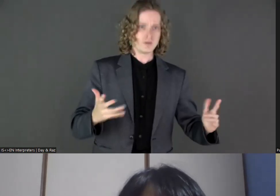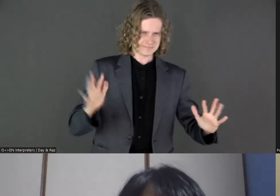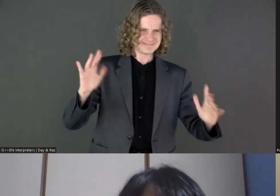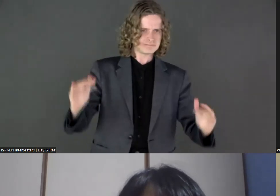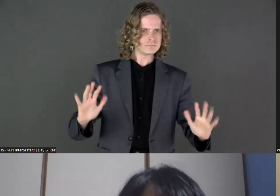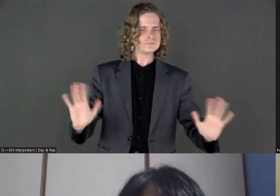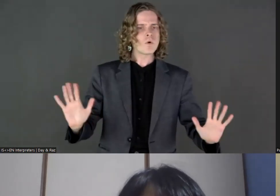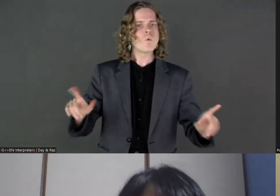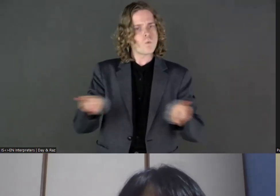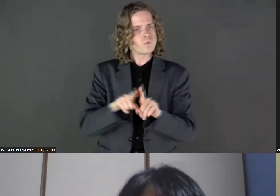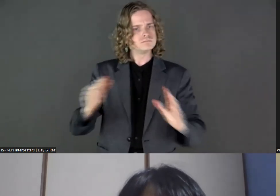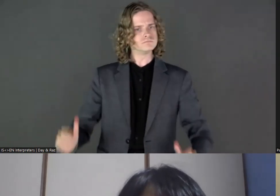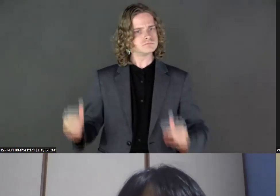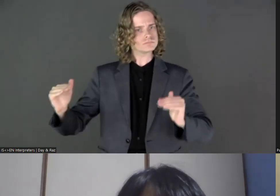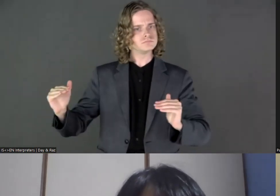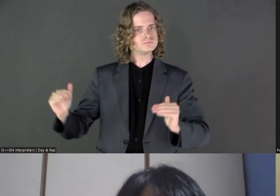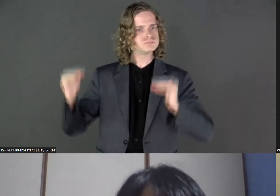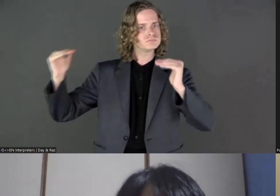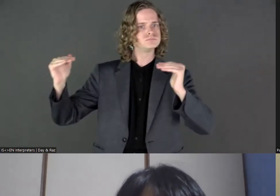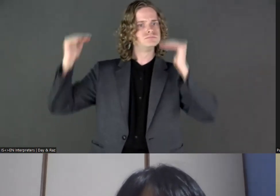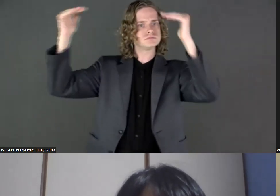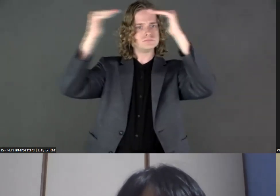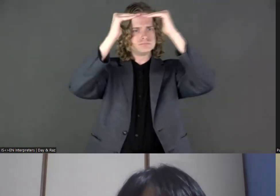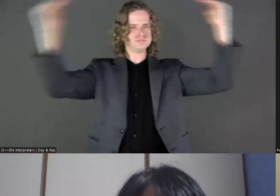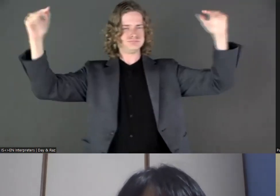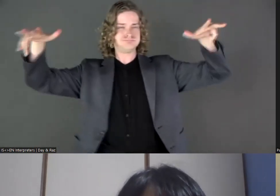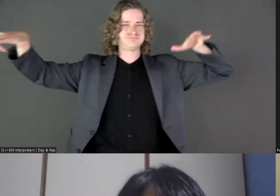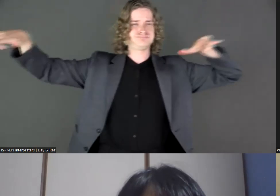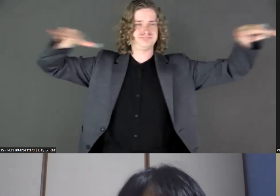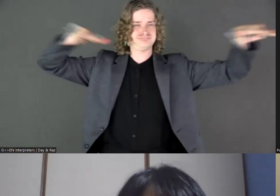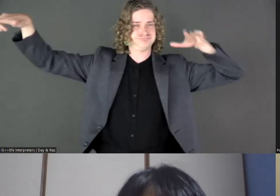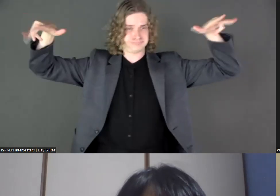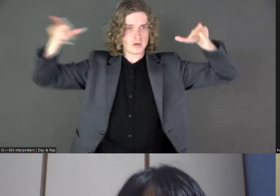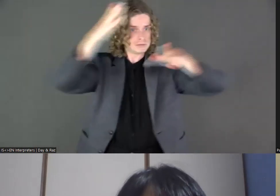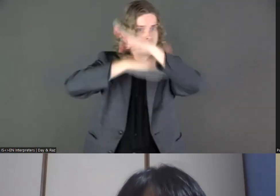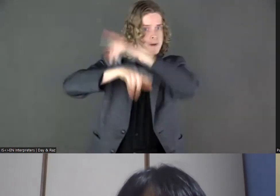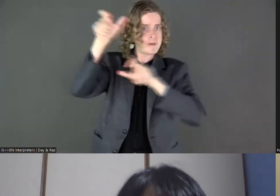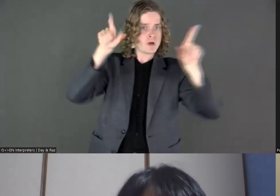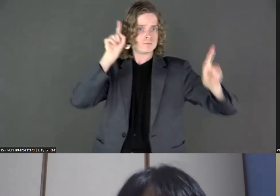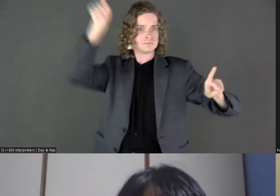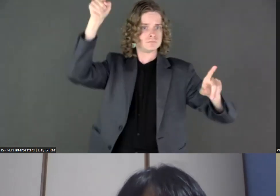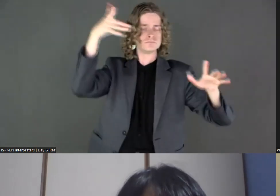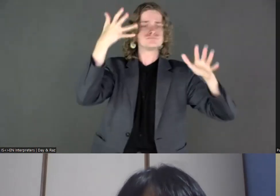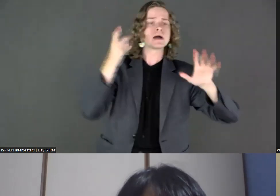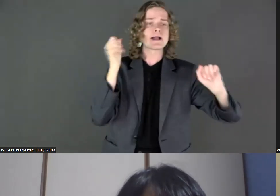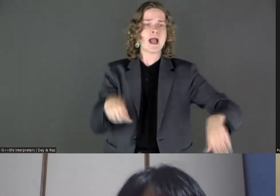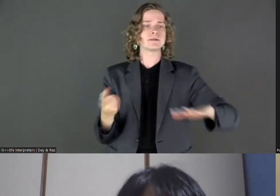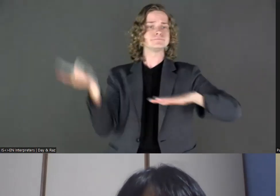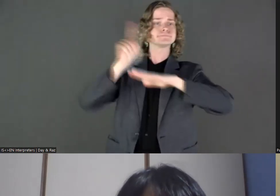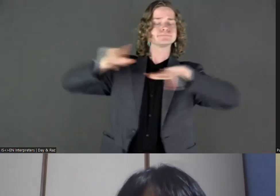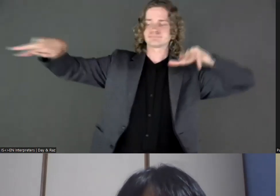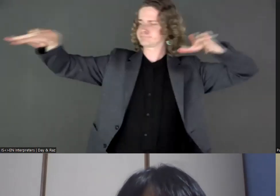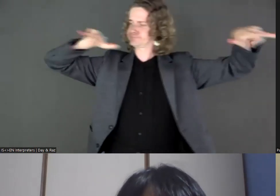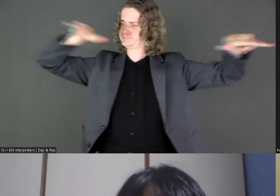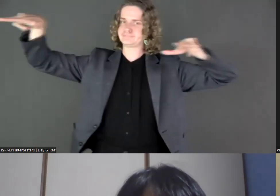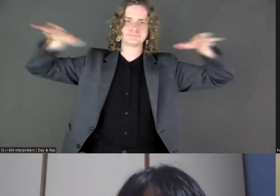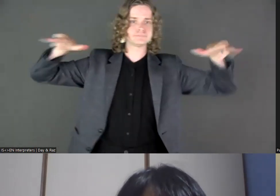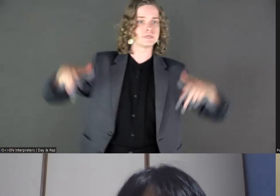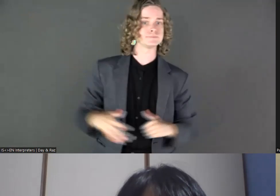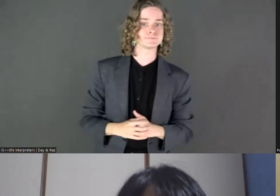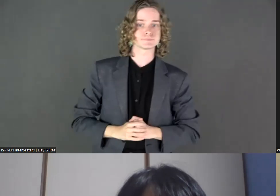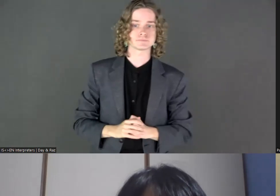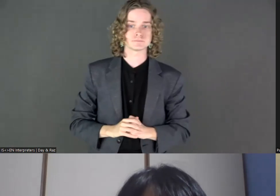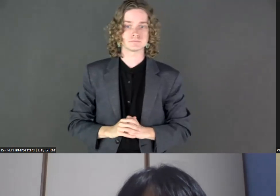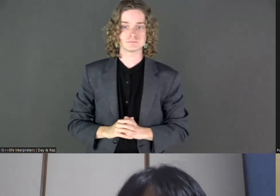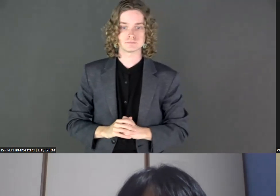persons with disabilities they do not move further to more progressive stages such as involving